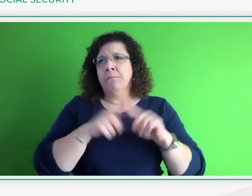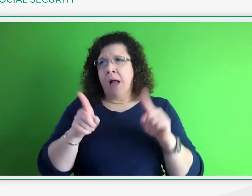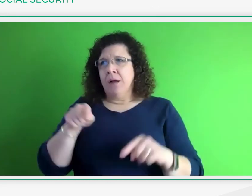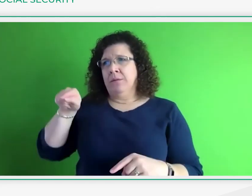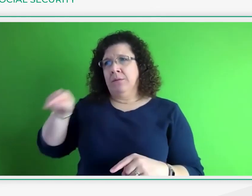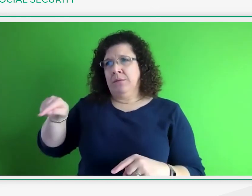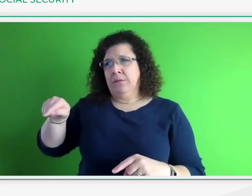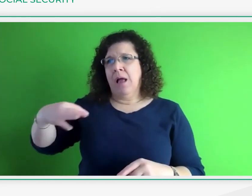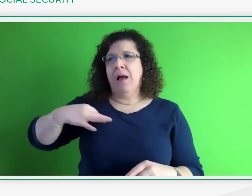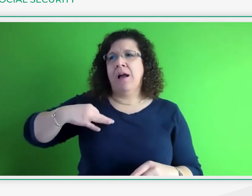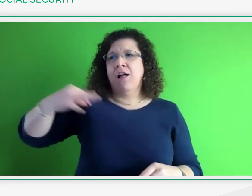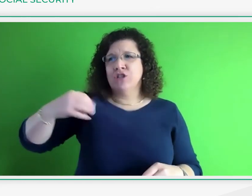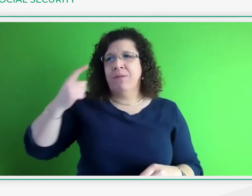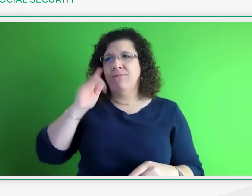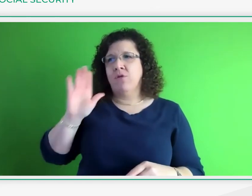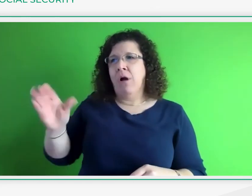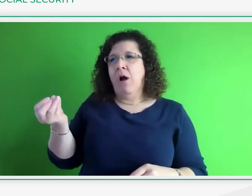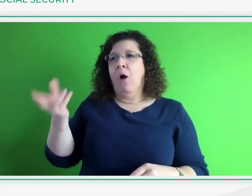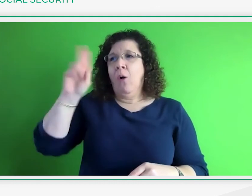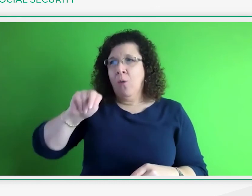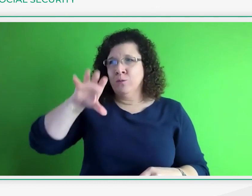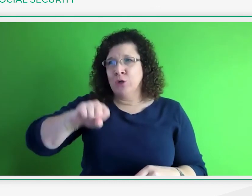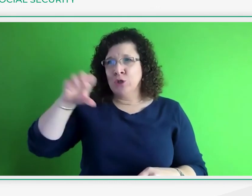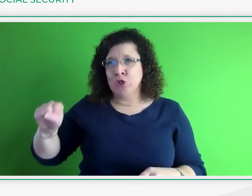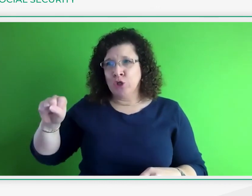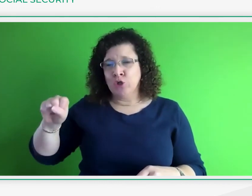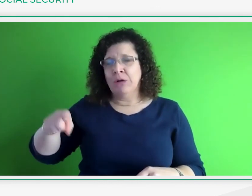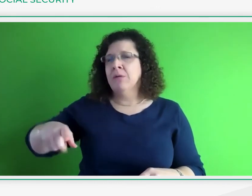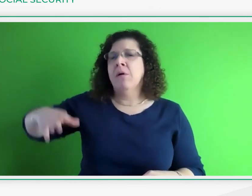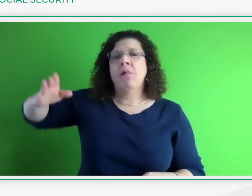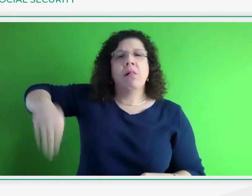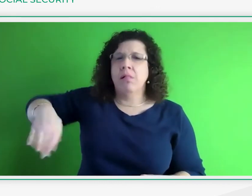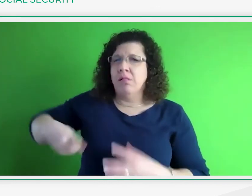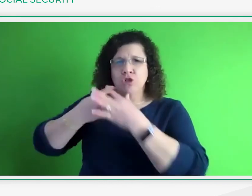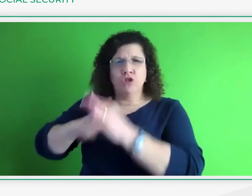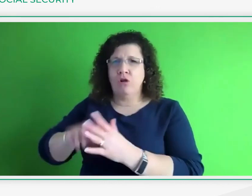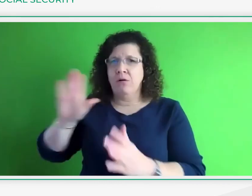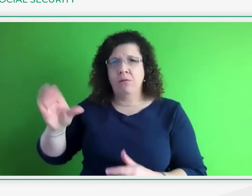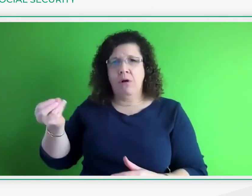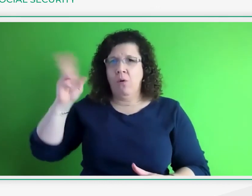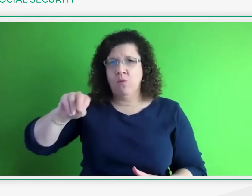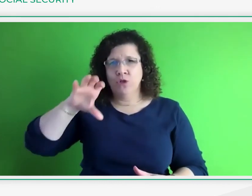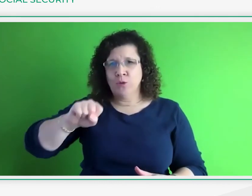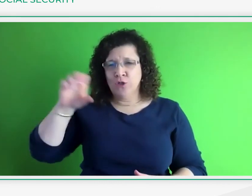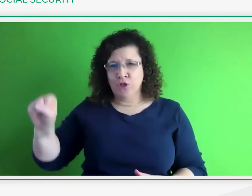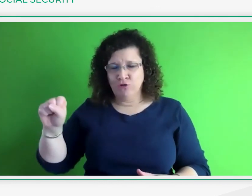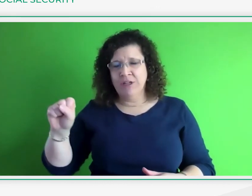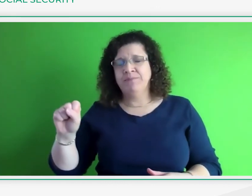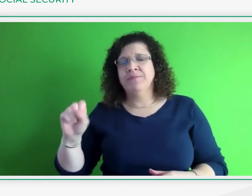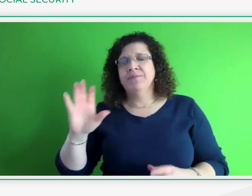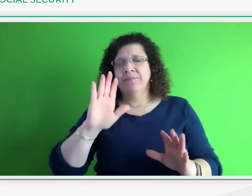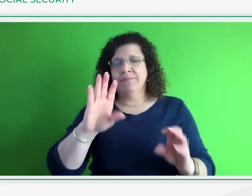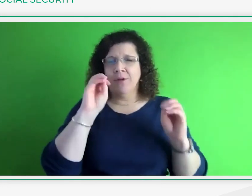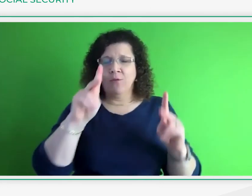But, she's eligible for her own Social Security but that she hasn't started that process of